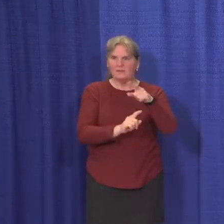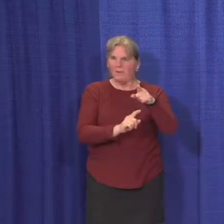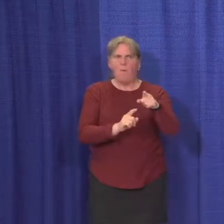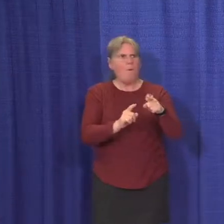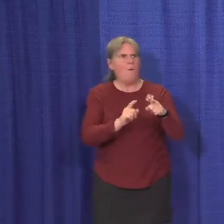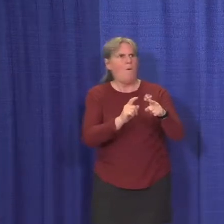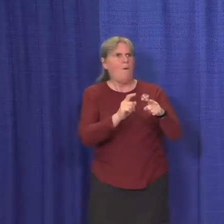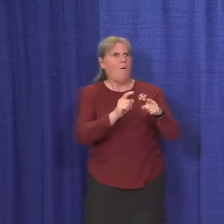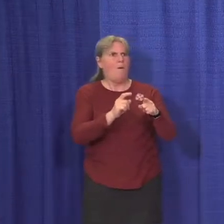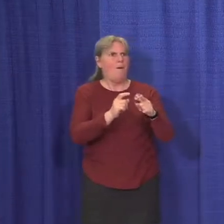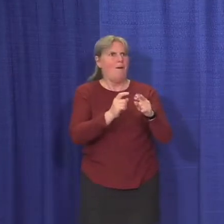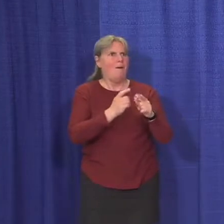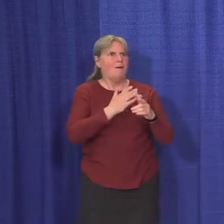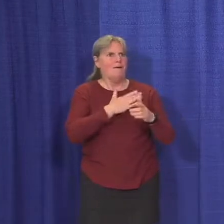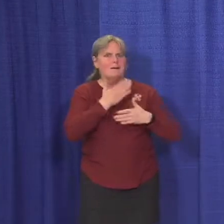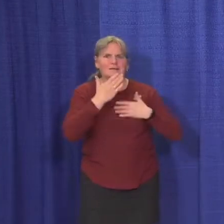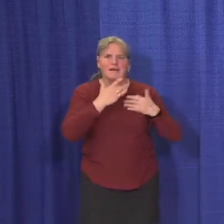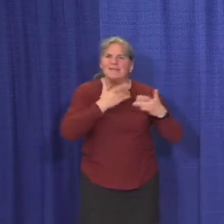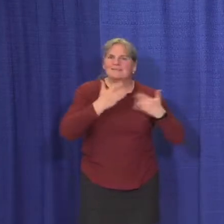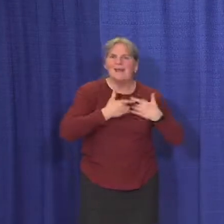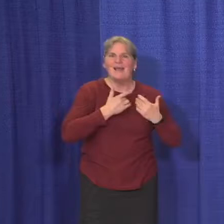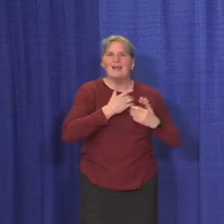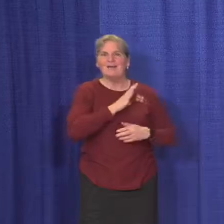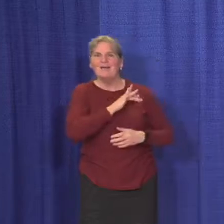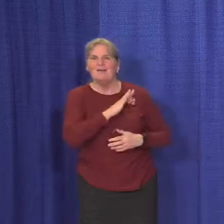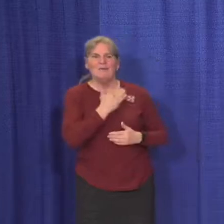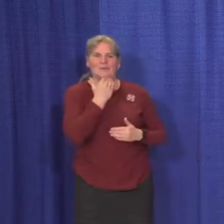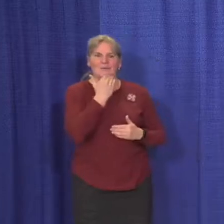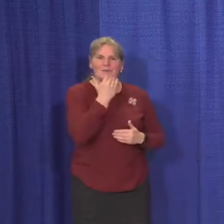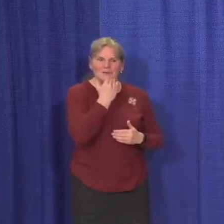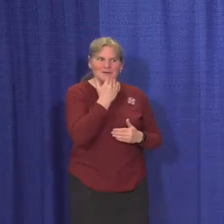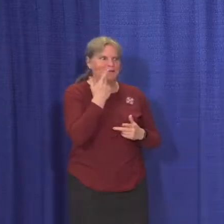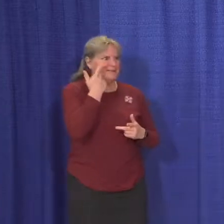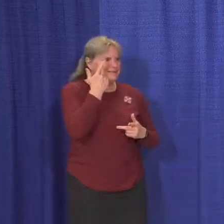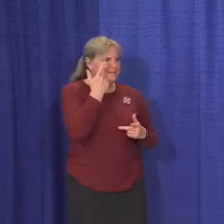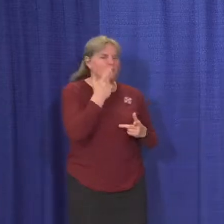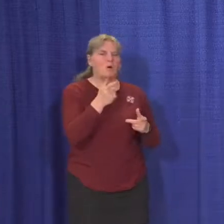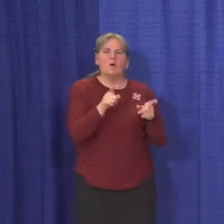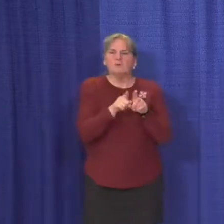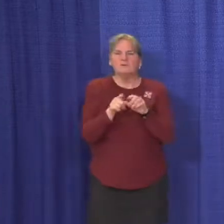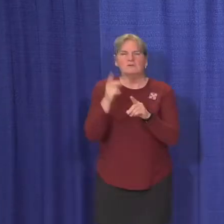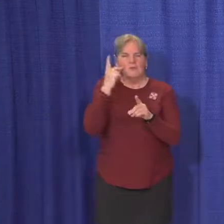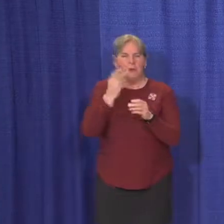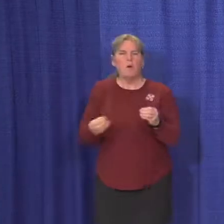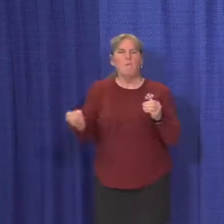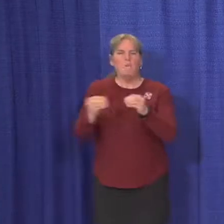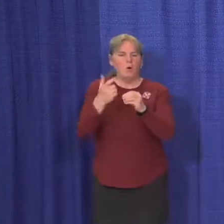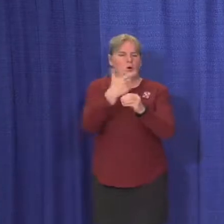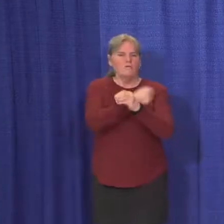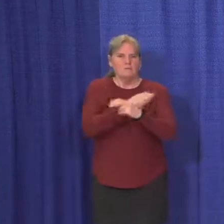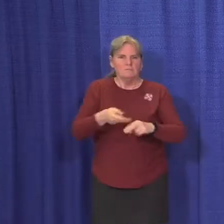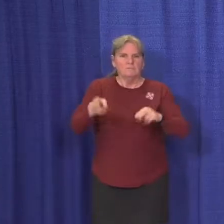has brought some excitement back and even more pleased to see that spike in uptake for